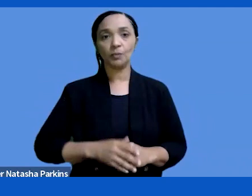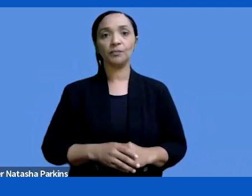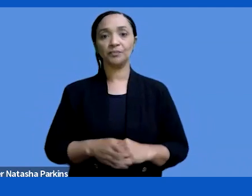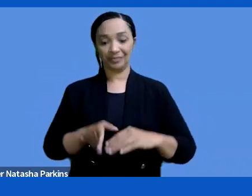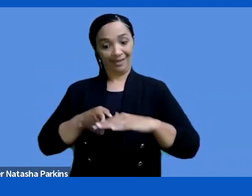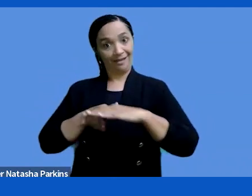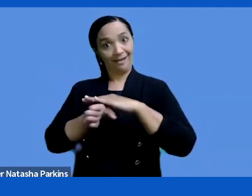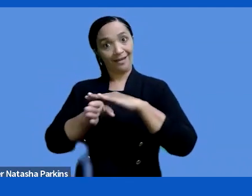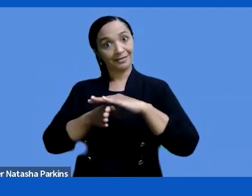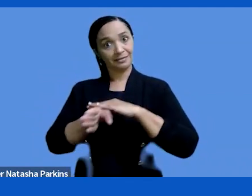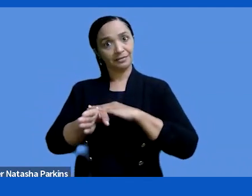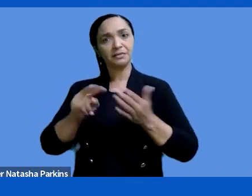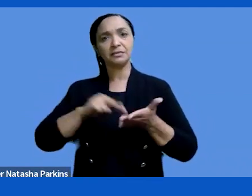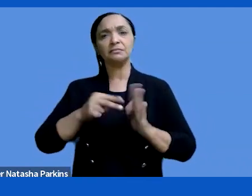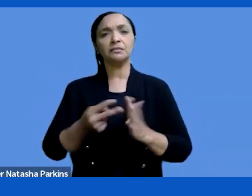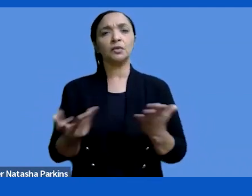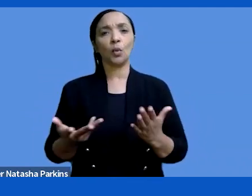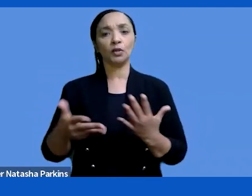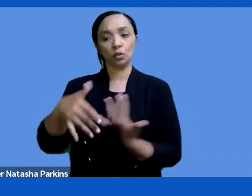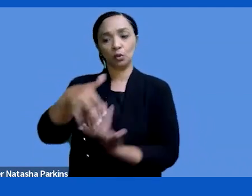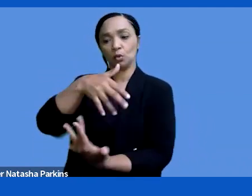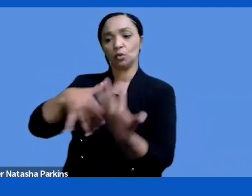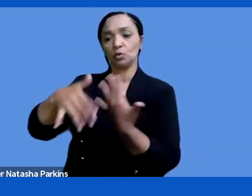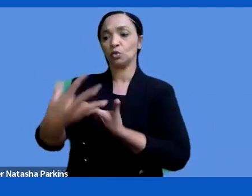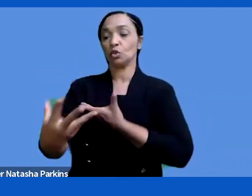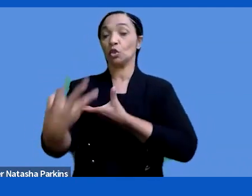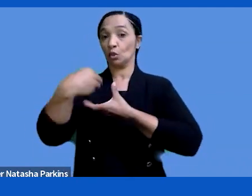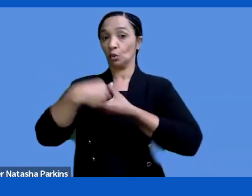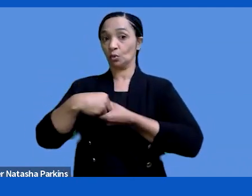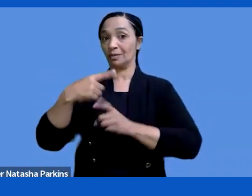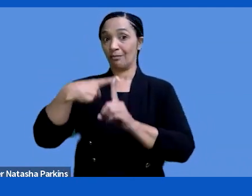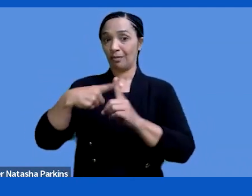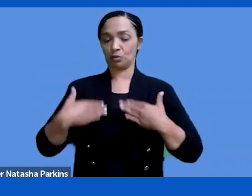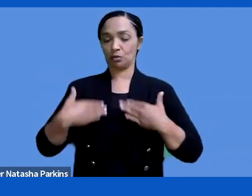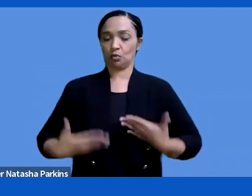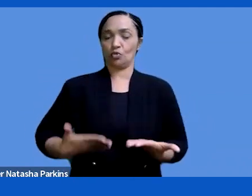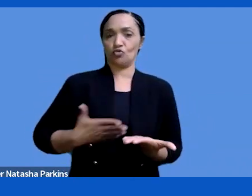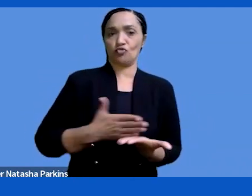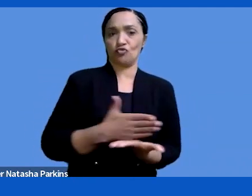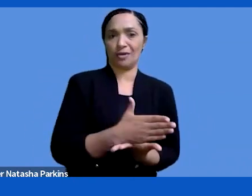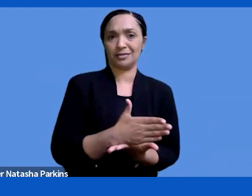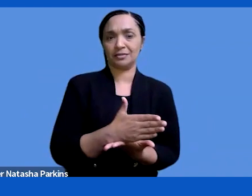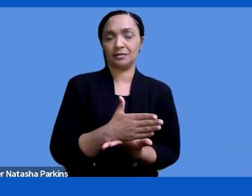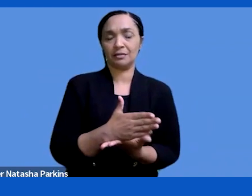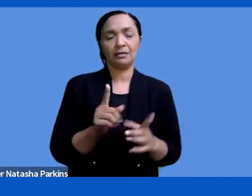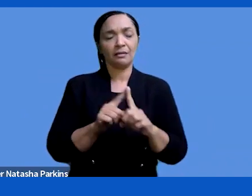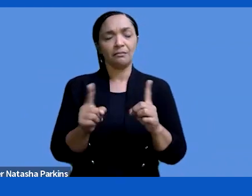of social inclusion and human rights but also a key driver for the development of knowledge-based